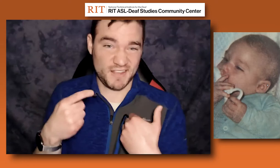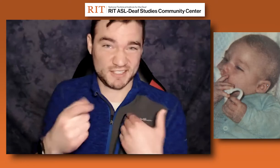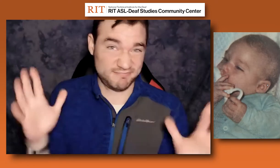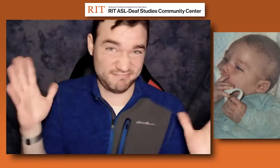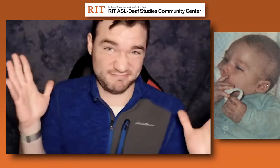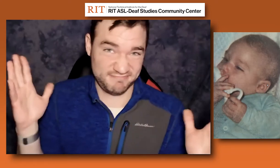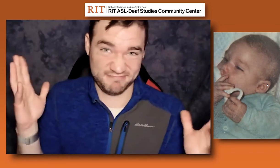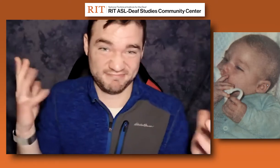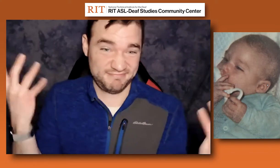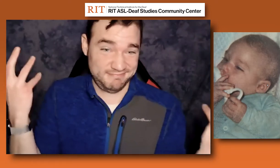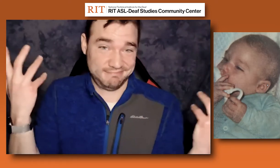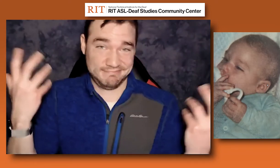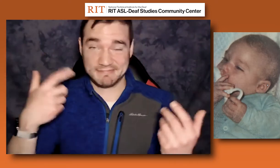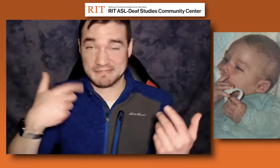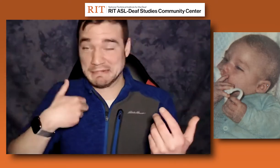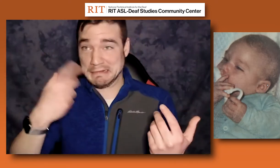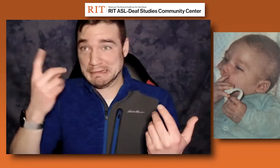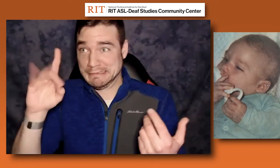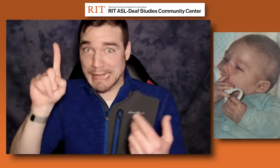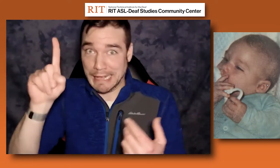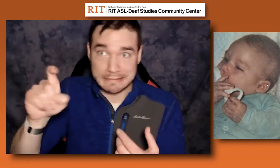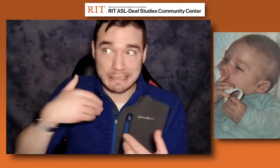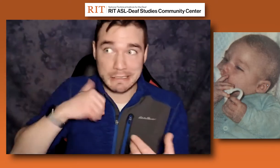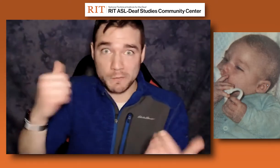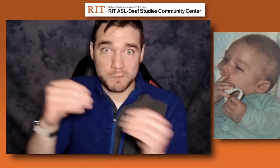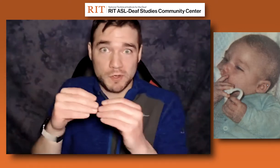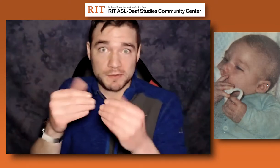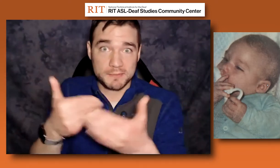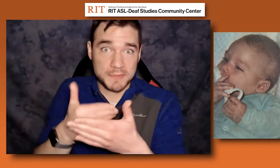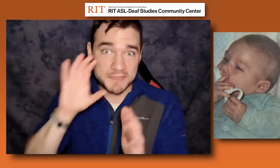This is one of the only baby pictures of myself that I have.